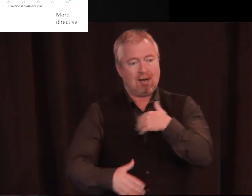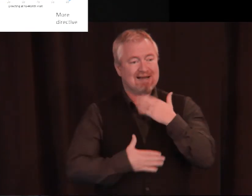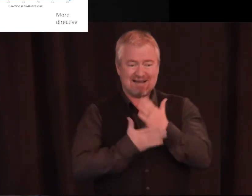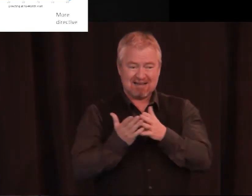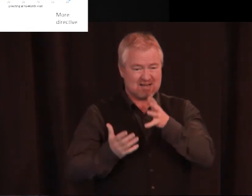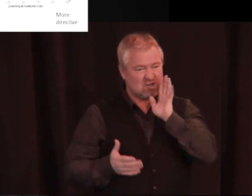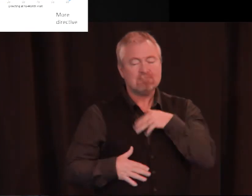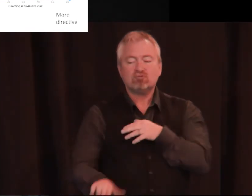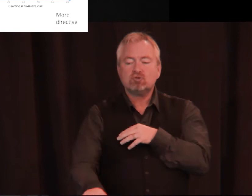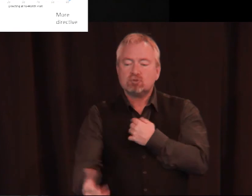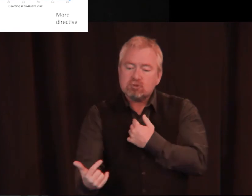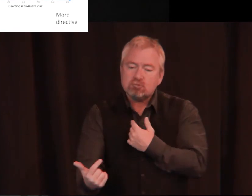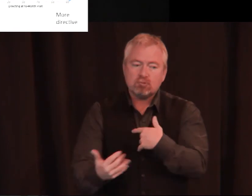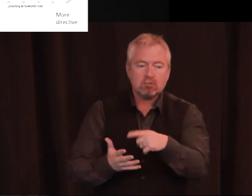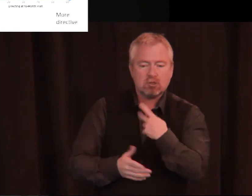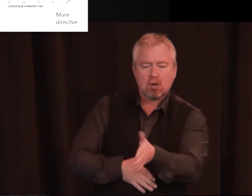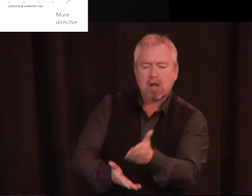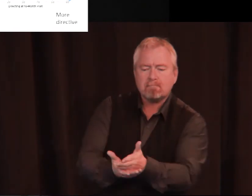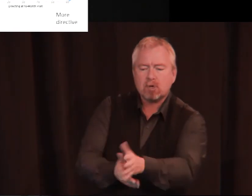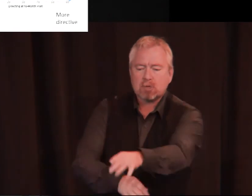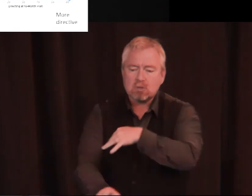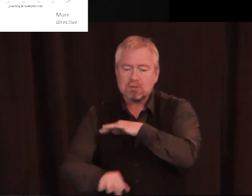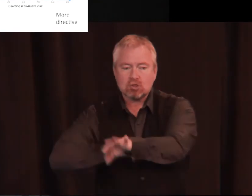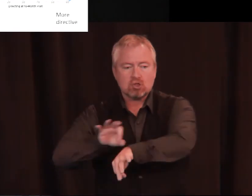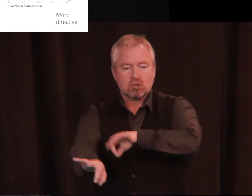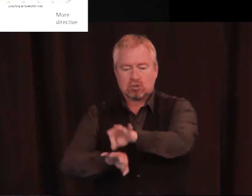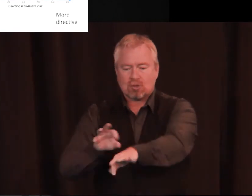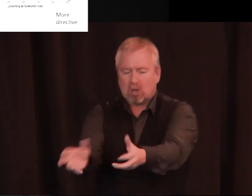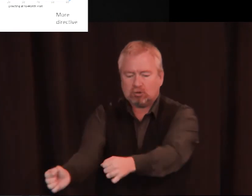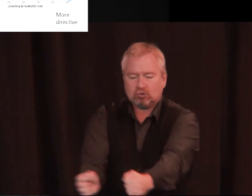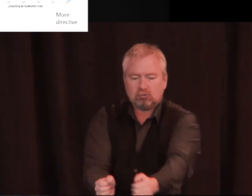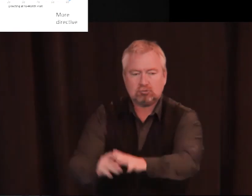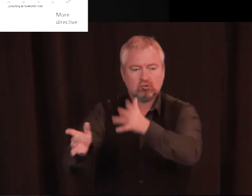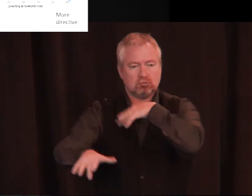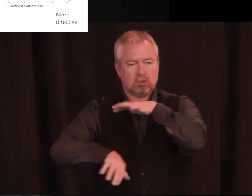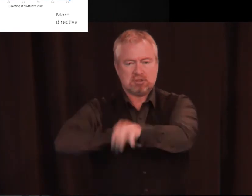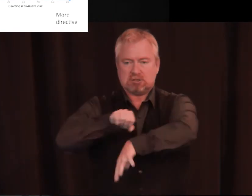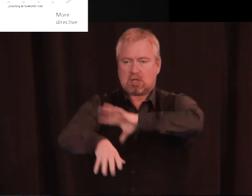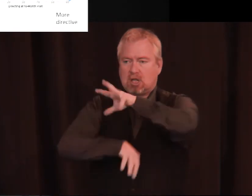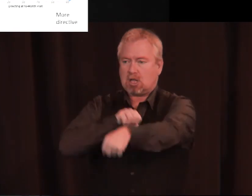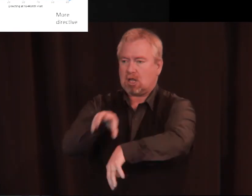come here, come here, stop running out of the room.